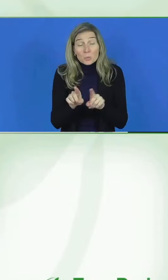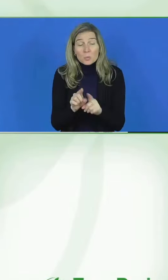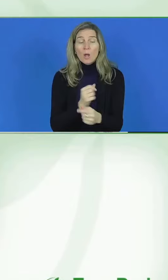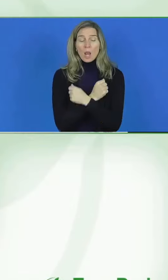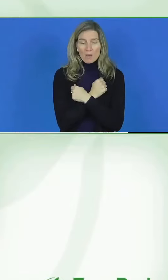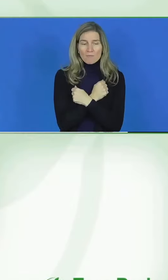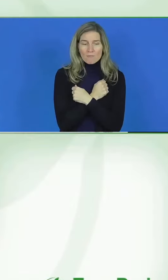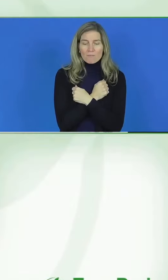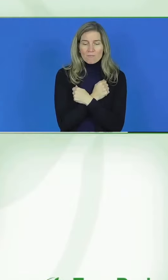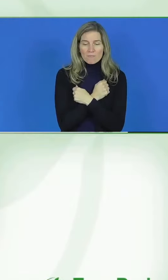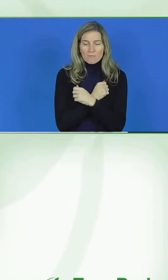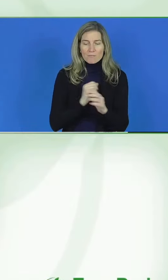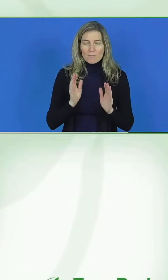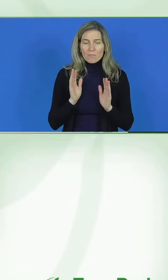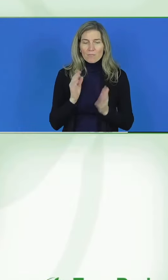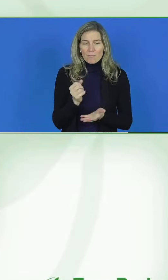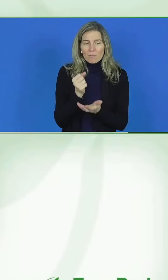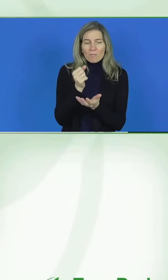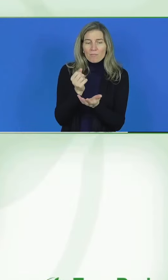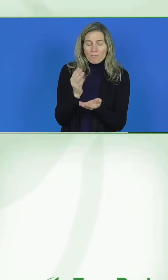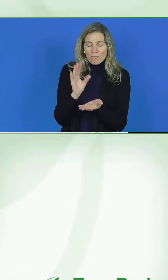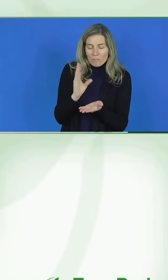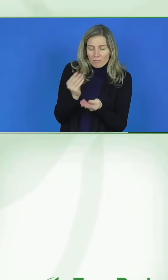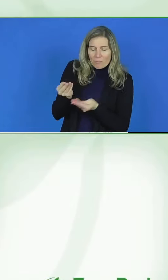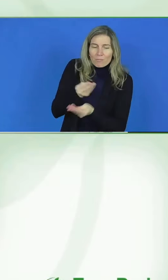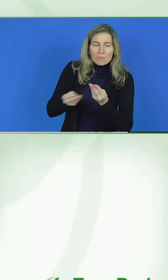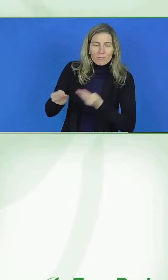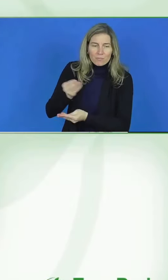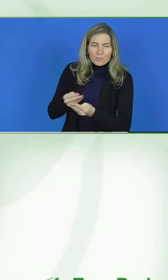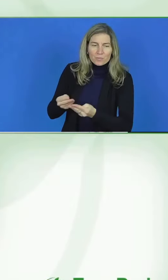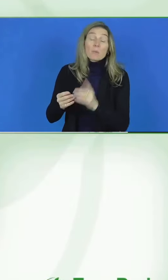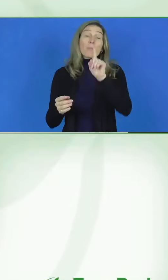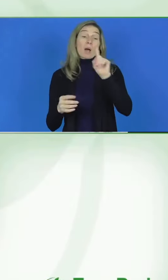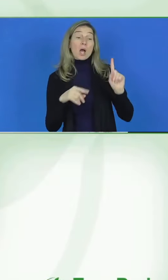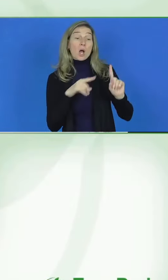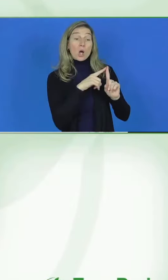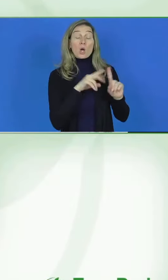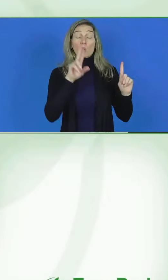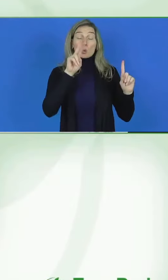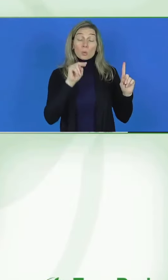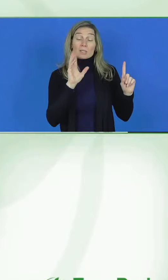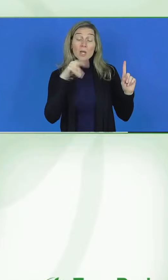First, the CRPD committee made a really key decision in October of